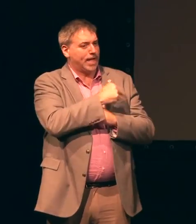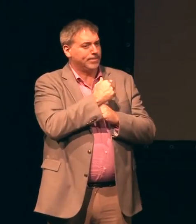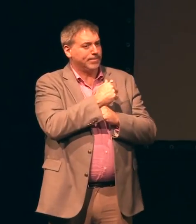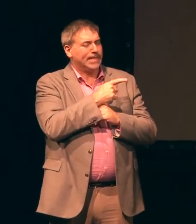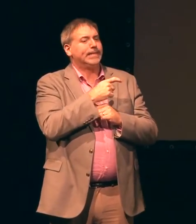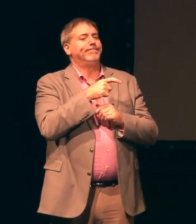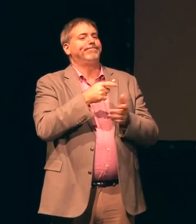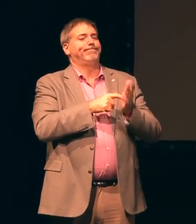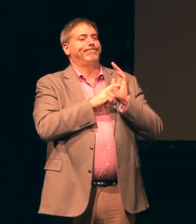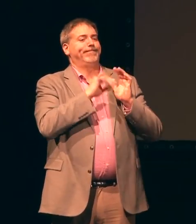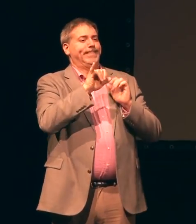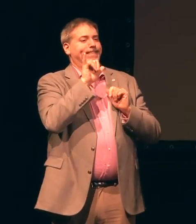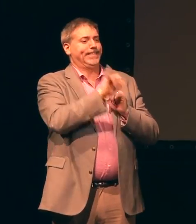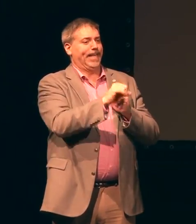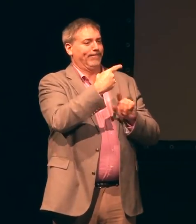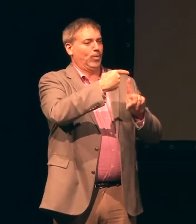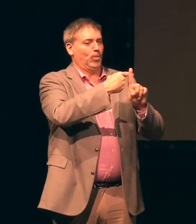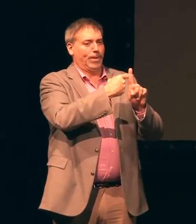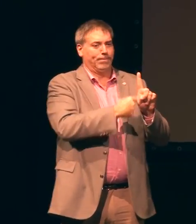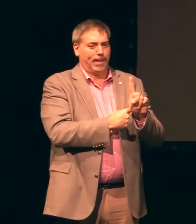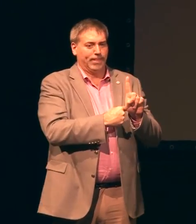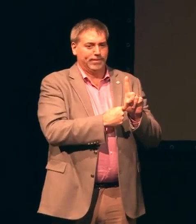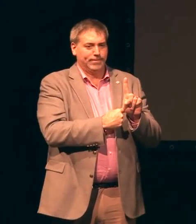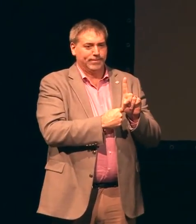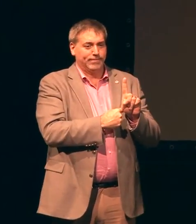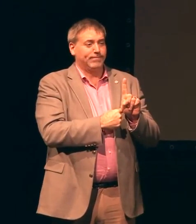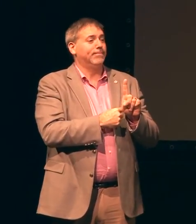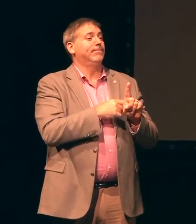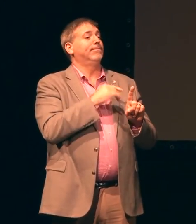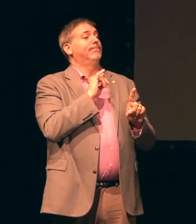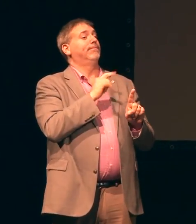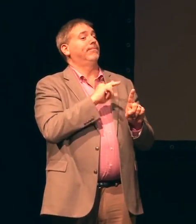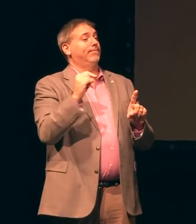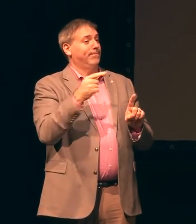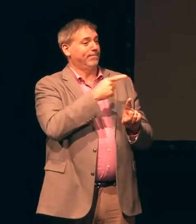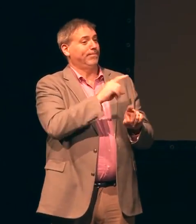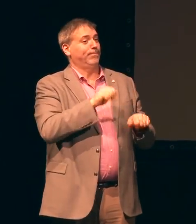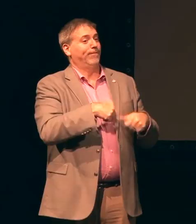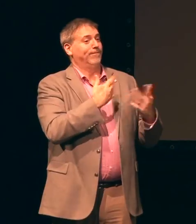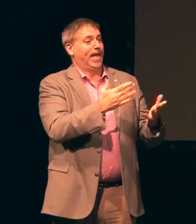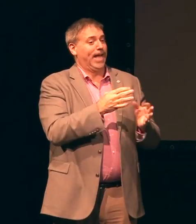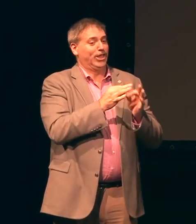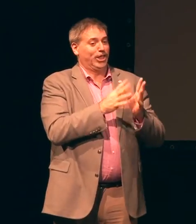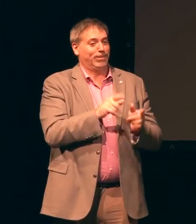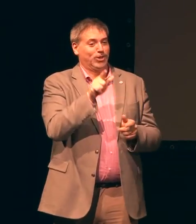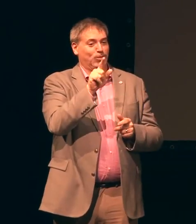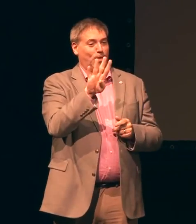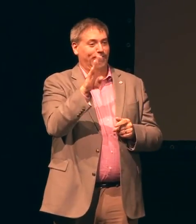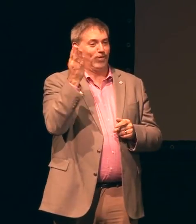a Deaf person goes into the hospital and that